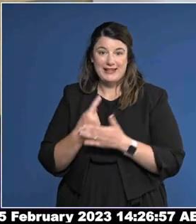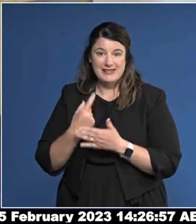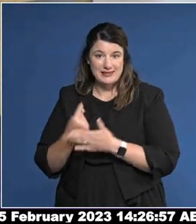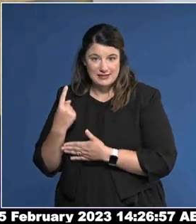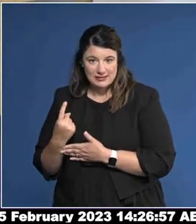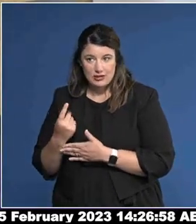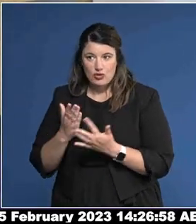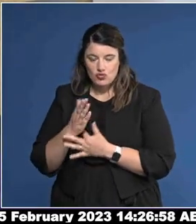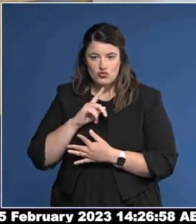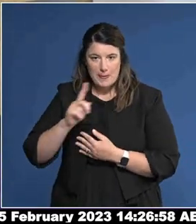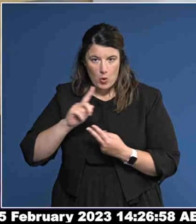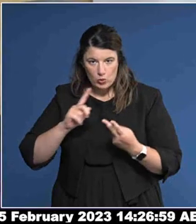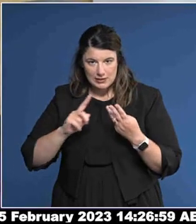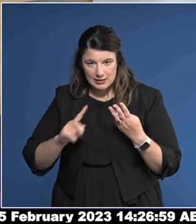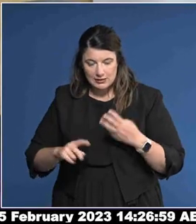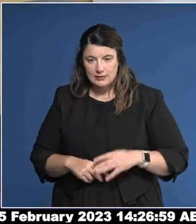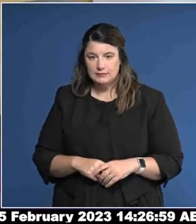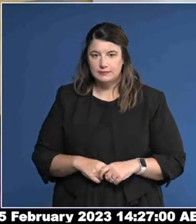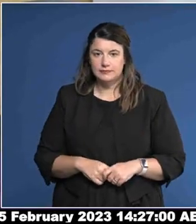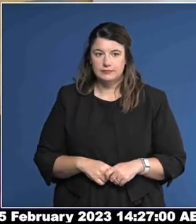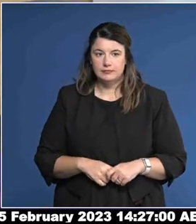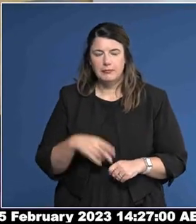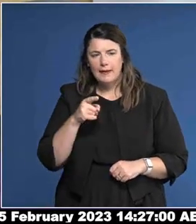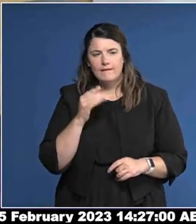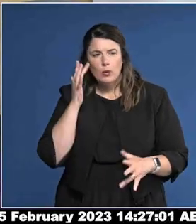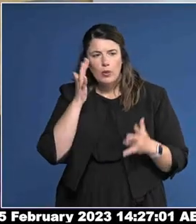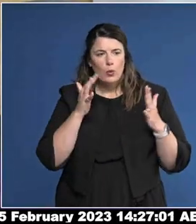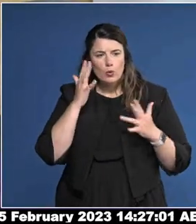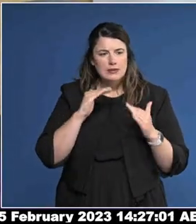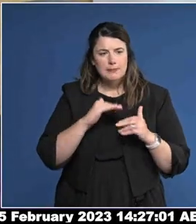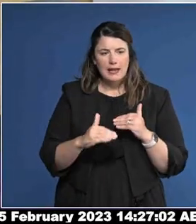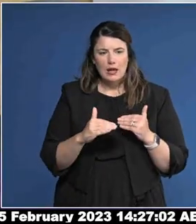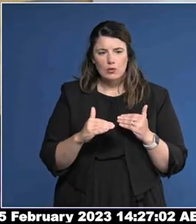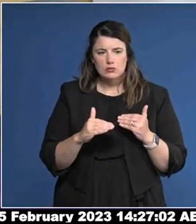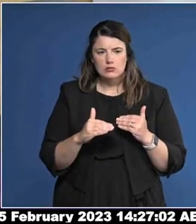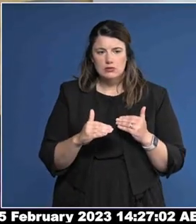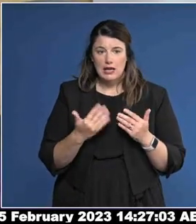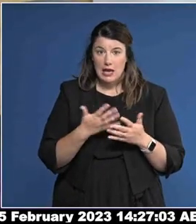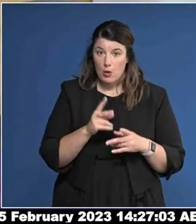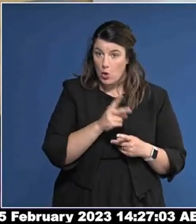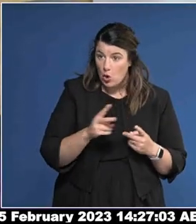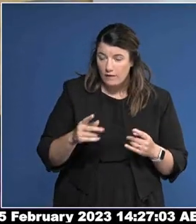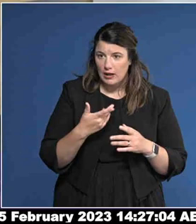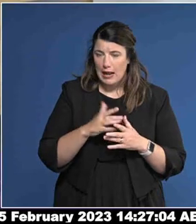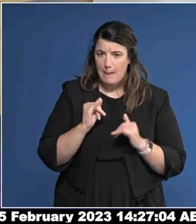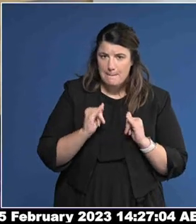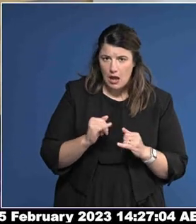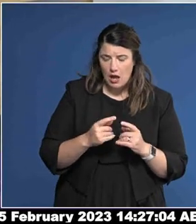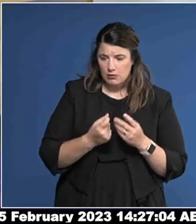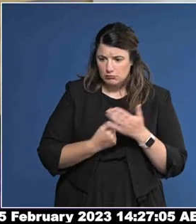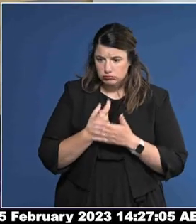Have you reflected on examining the extent of violence, abuse, neglect and exploitation